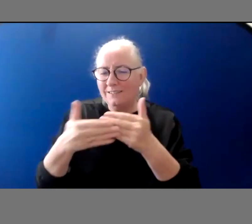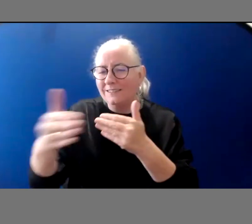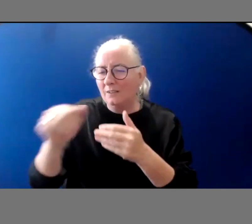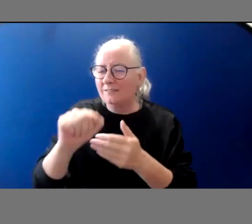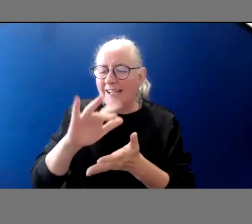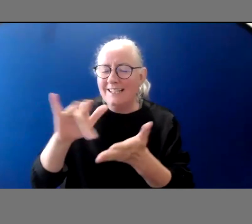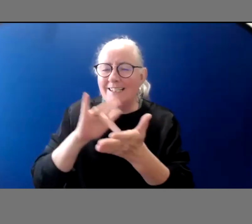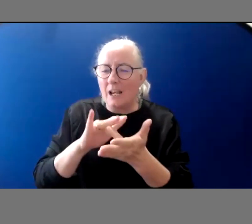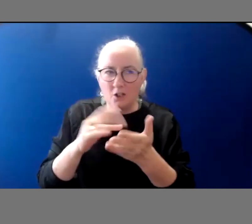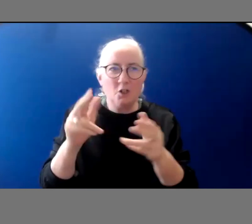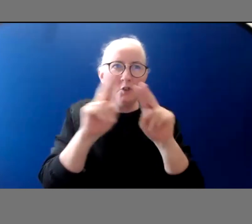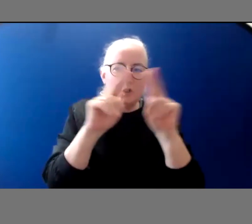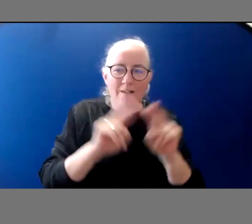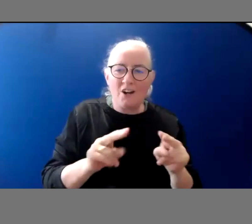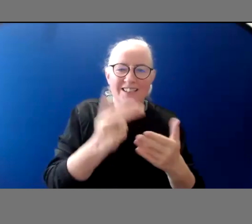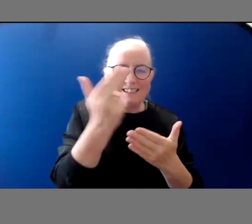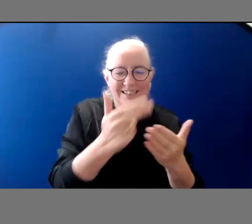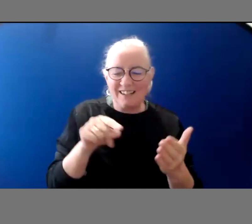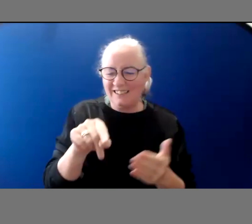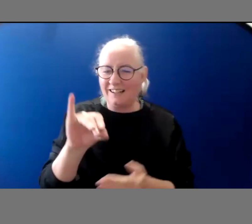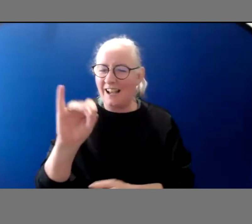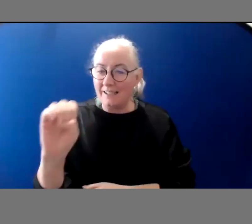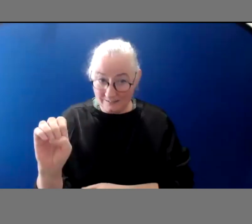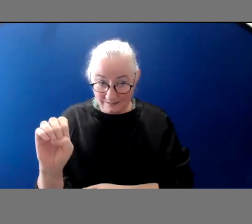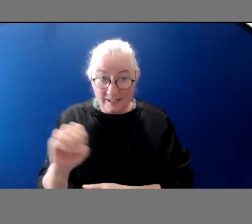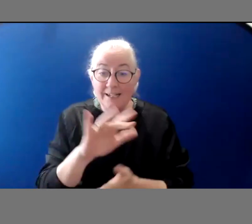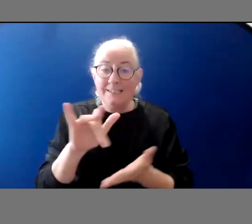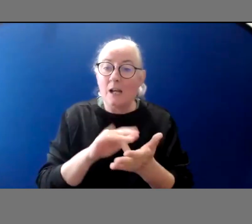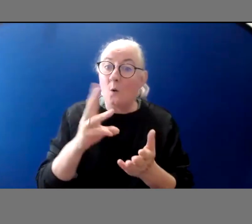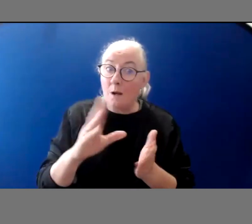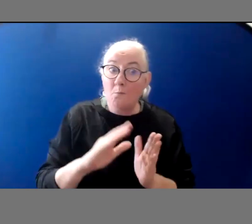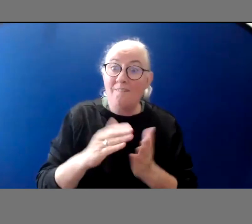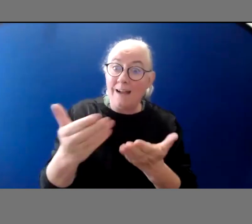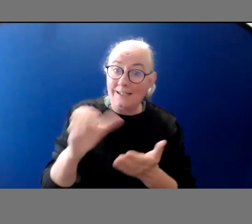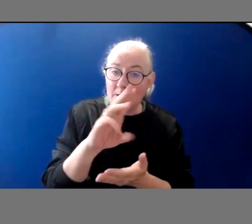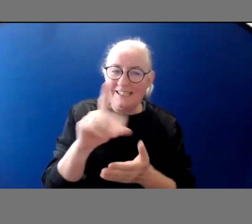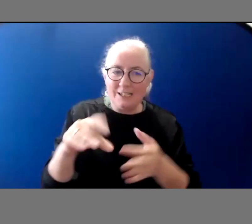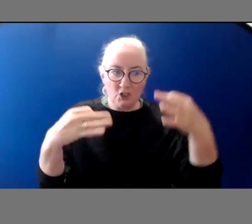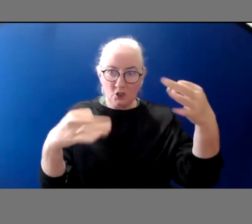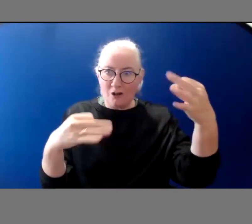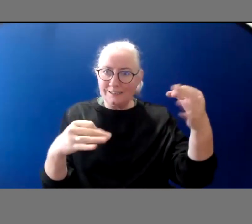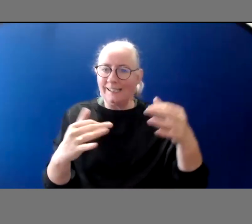at universaldesign.ie. The centre will also provide CPD certs to anyone who requested one